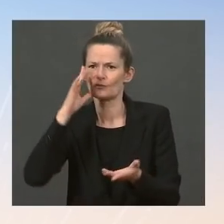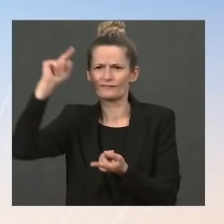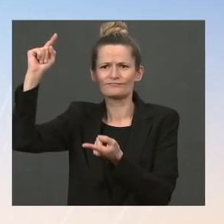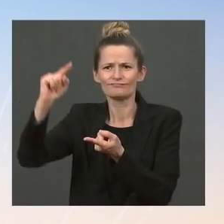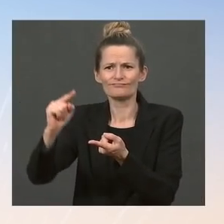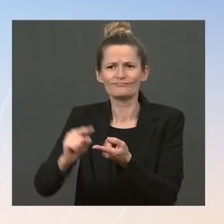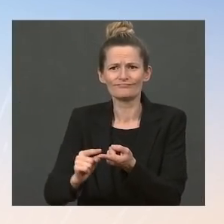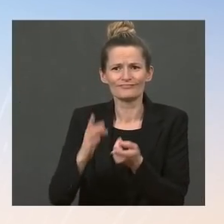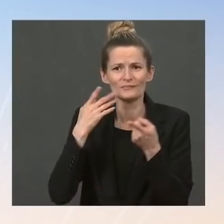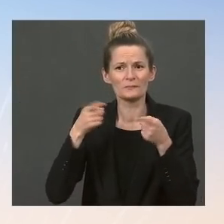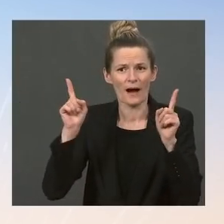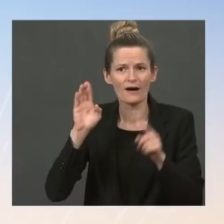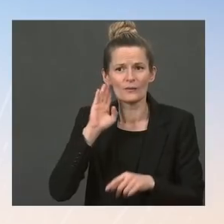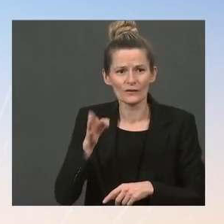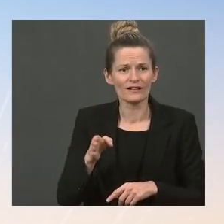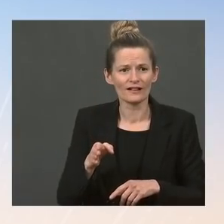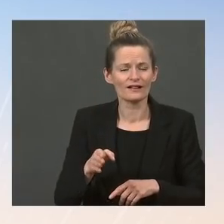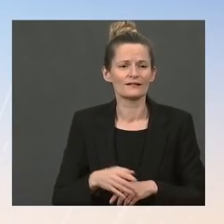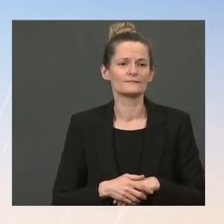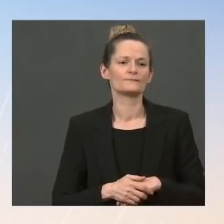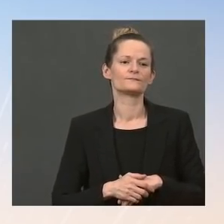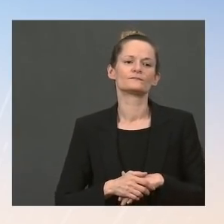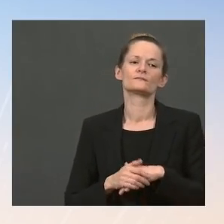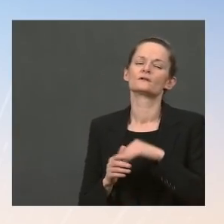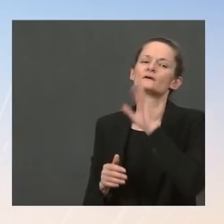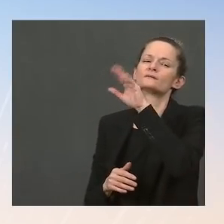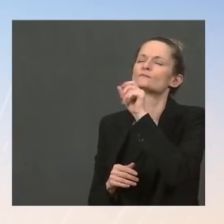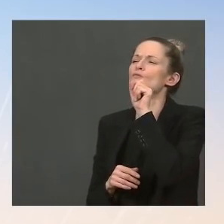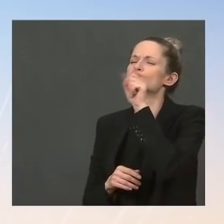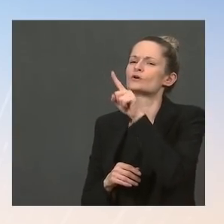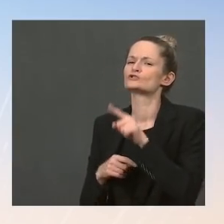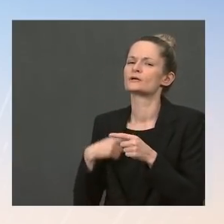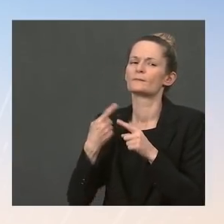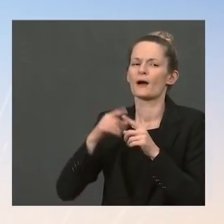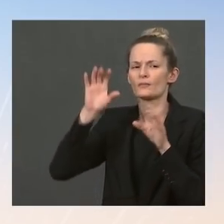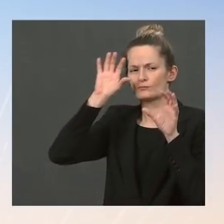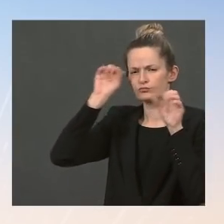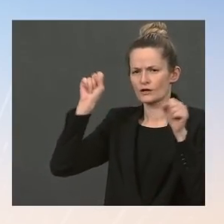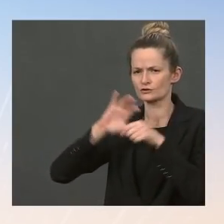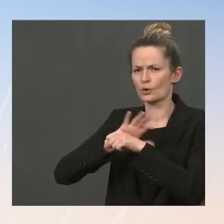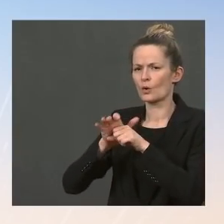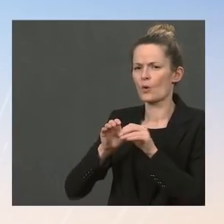He promised on September 9th that he was going to send 50 percent more supply of monoclonal antibodies to states,